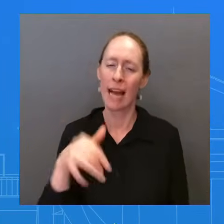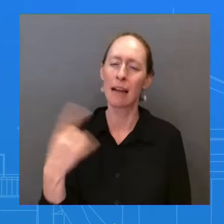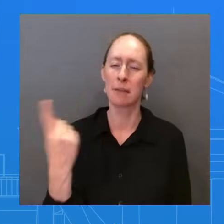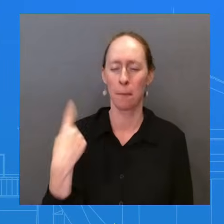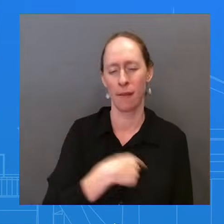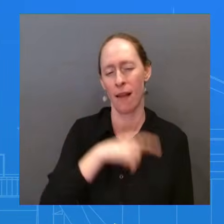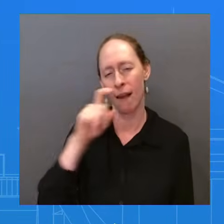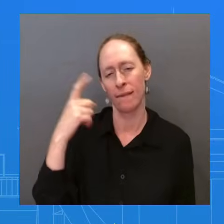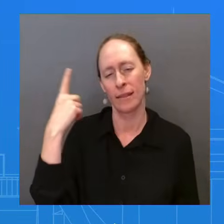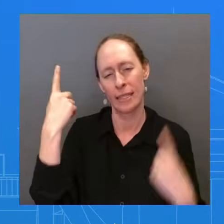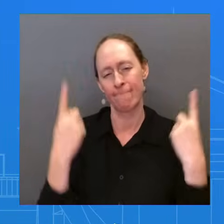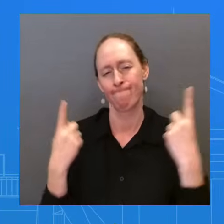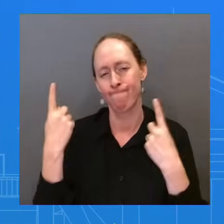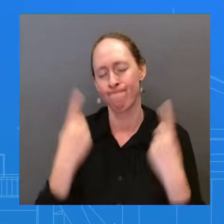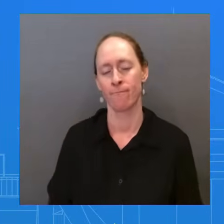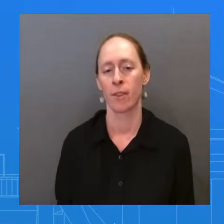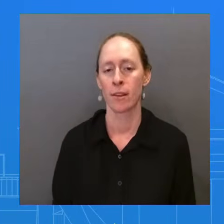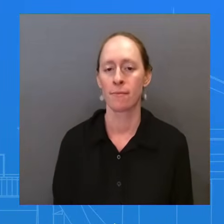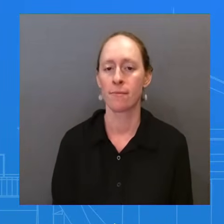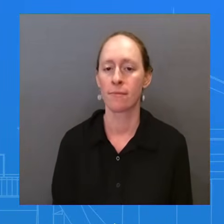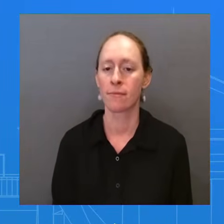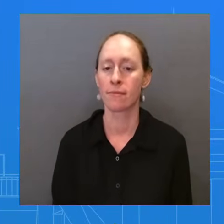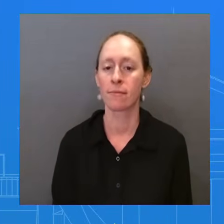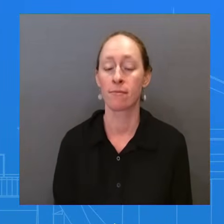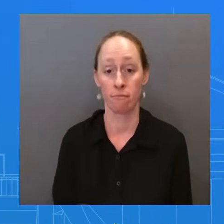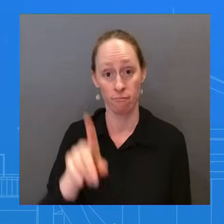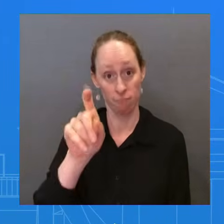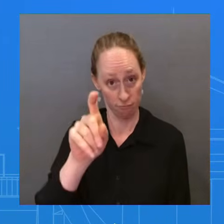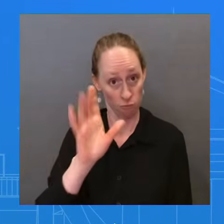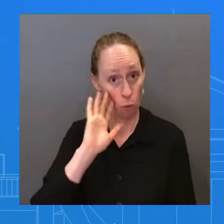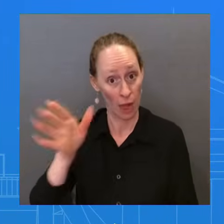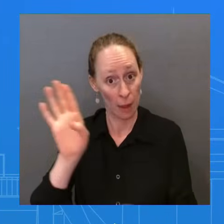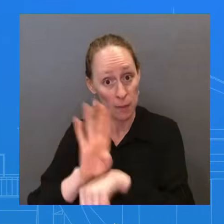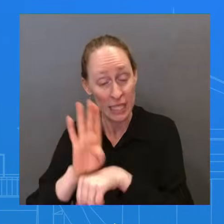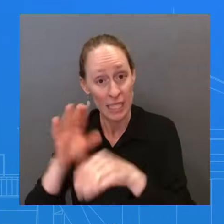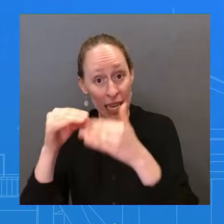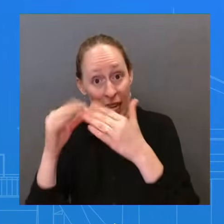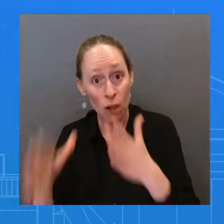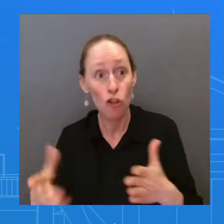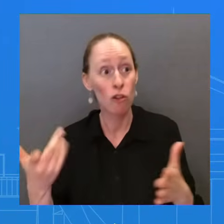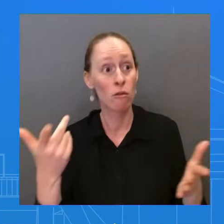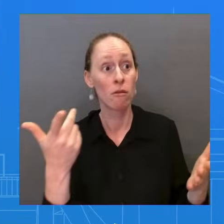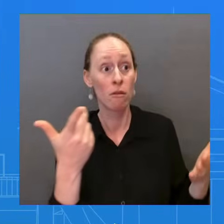in managing that economic competition, I think that remains to be seen. Ms. Jean-Pierre: Go ahead, Emel. The Press: Yes, thanks, Karine.